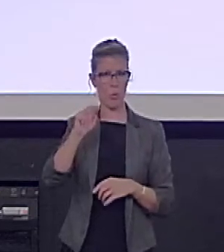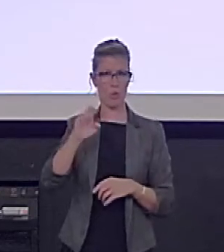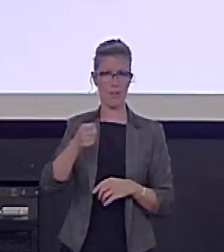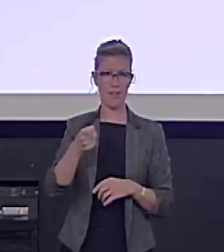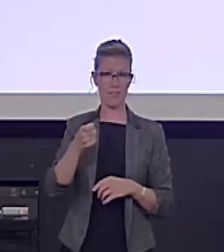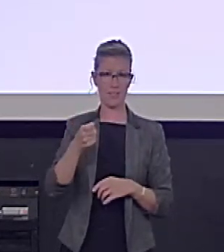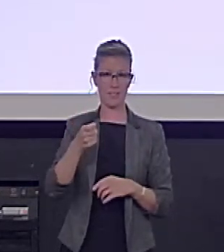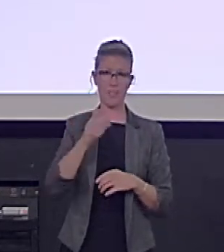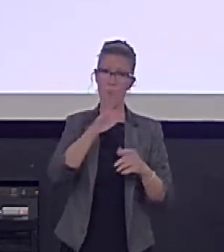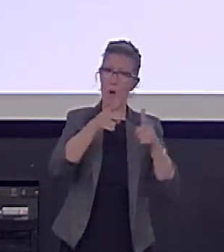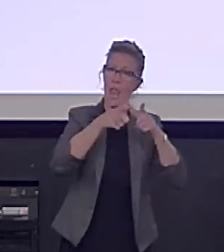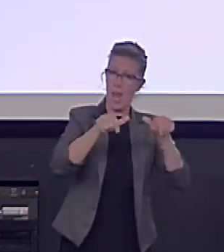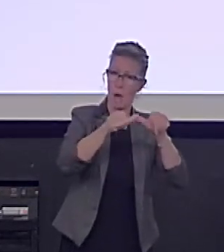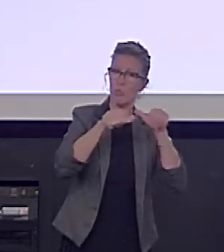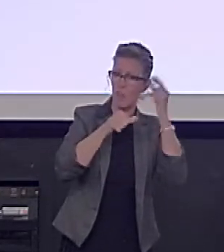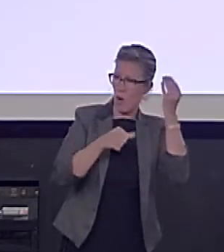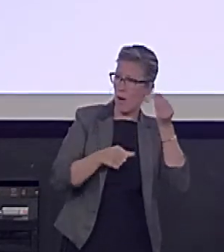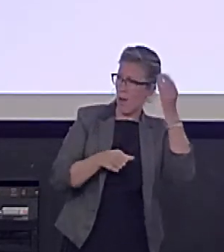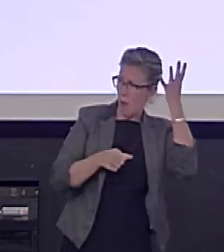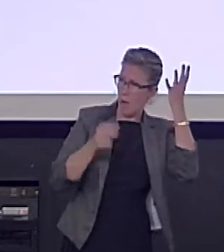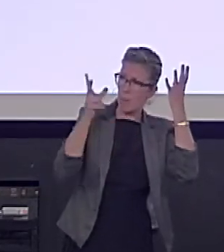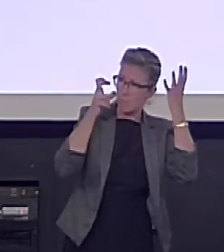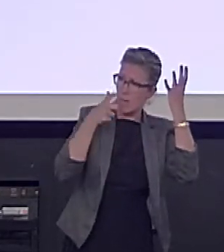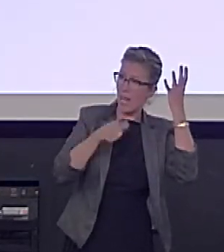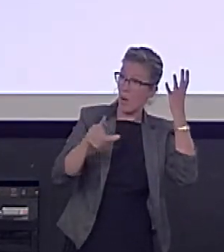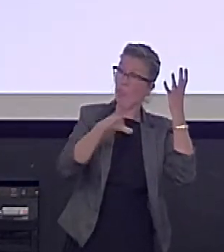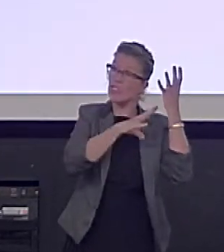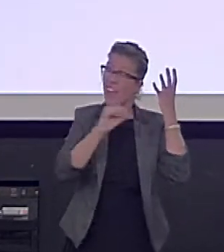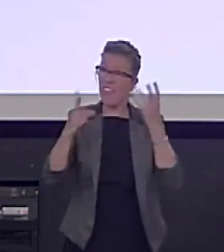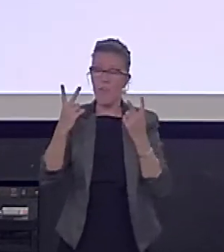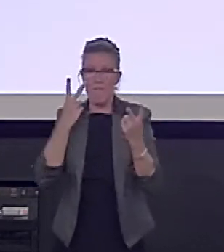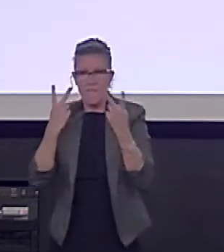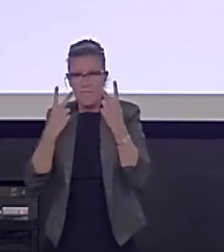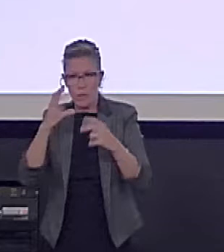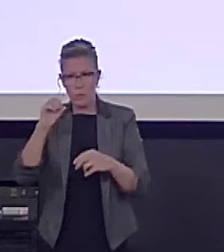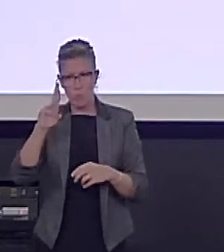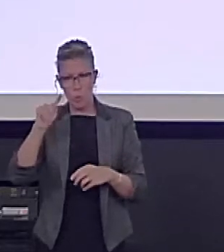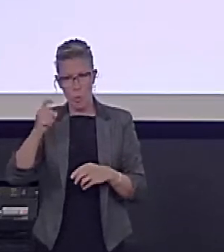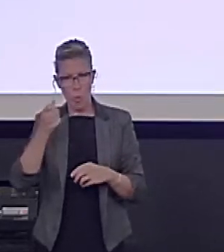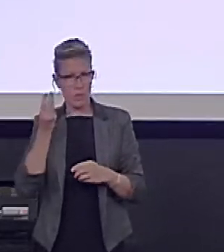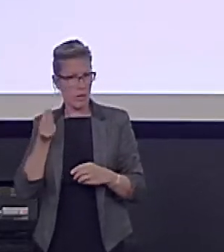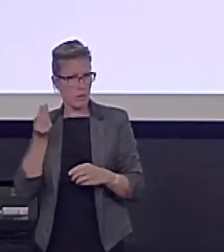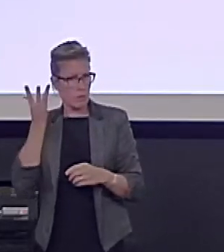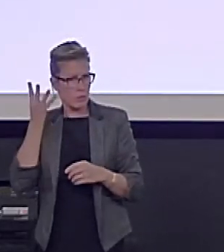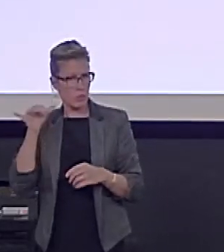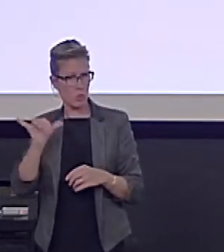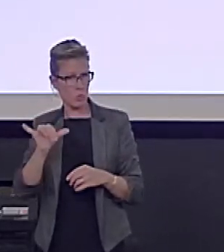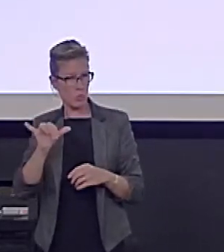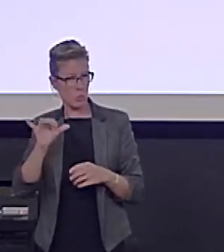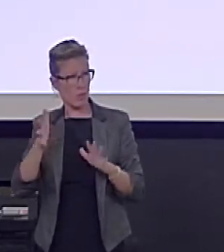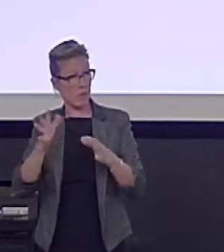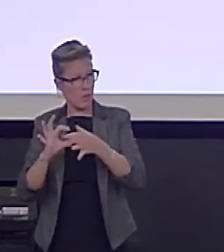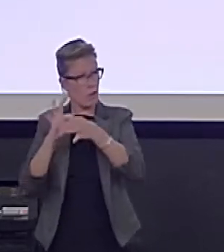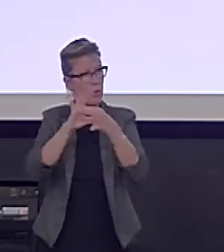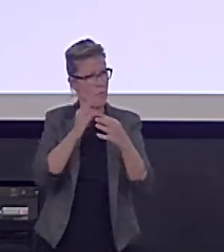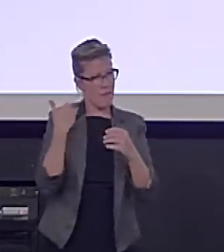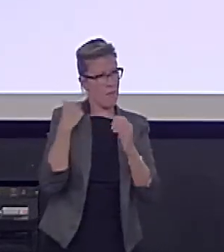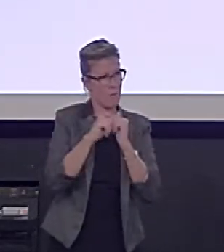the language areas light up but also areas of visual cortex and this relates to something that Yubel talked about which is